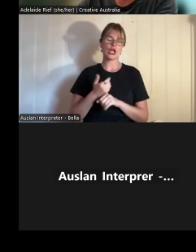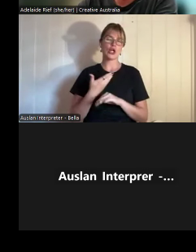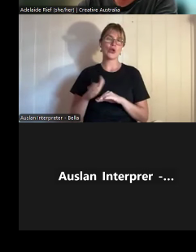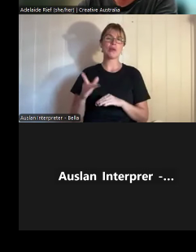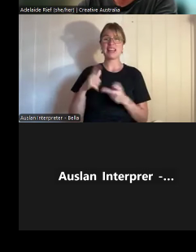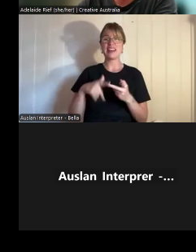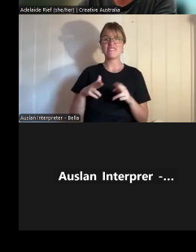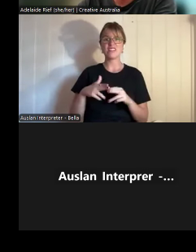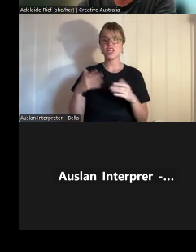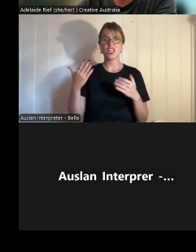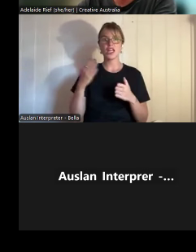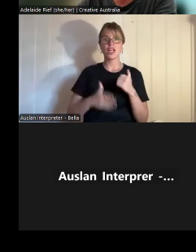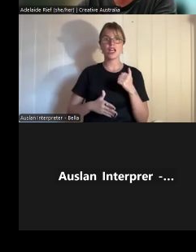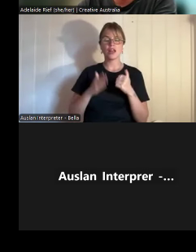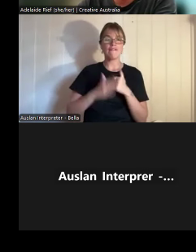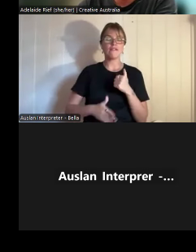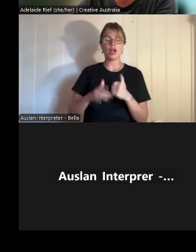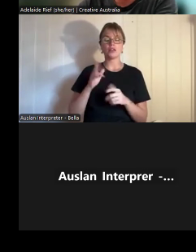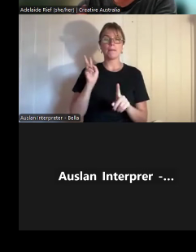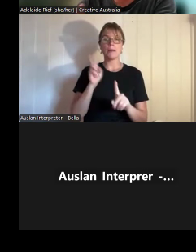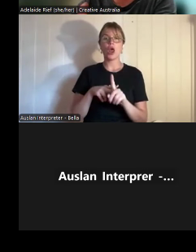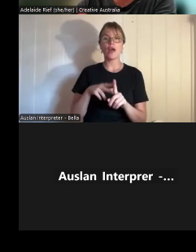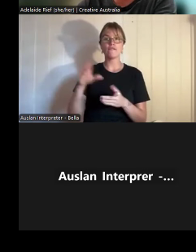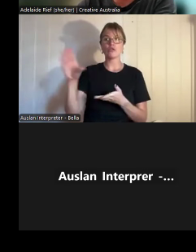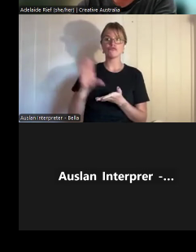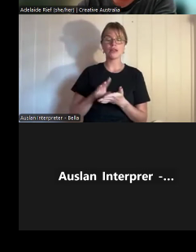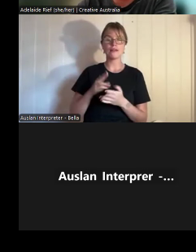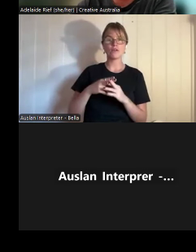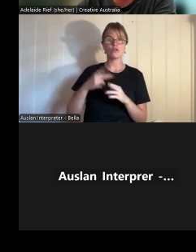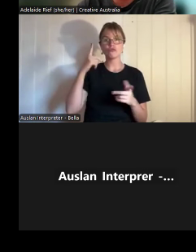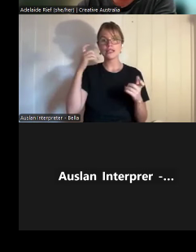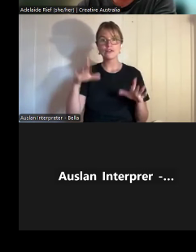applied for a grant with Creative Australia before and very particularly if you have never applied